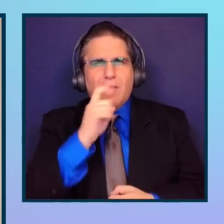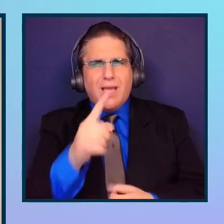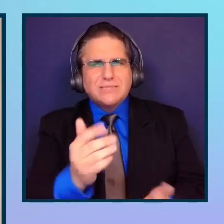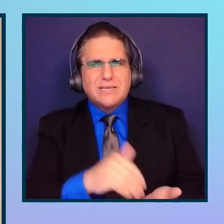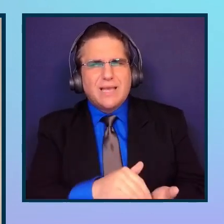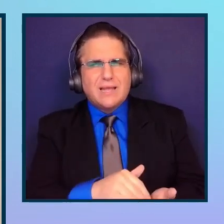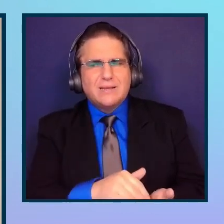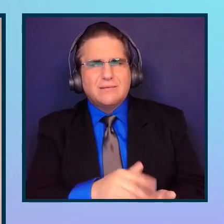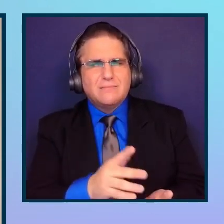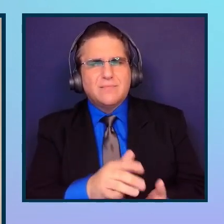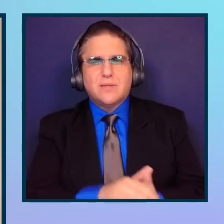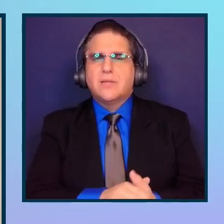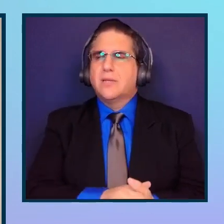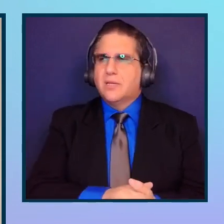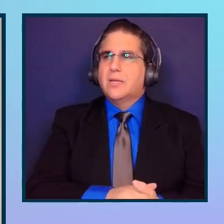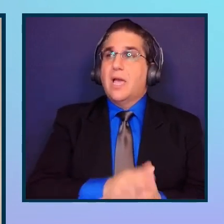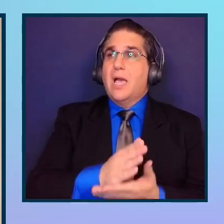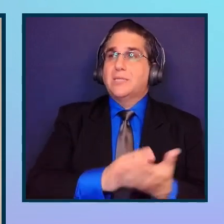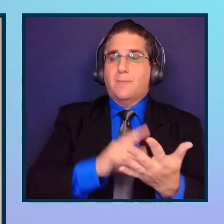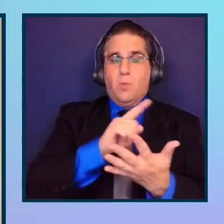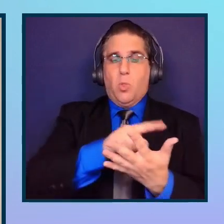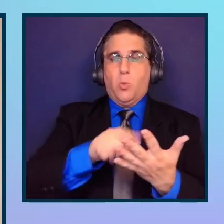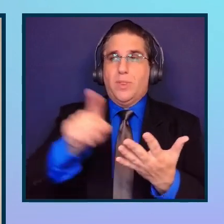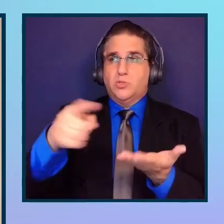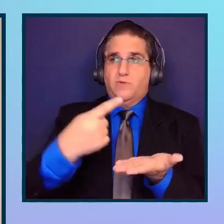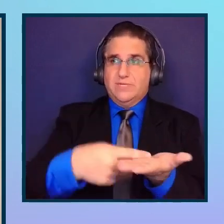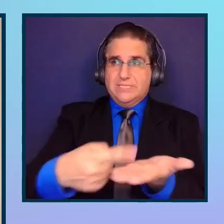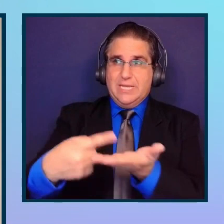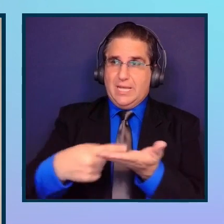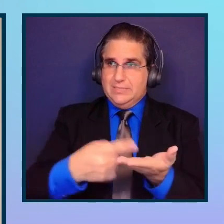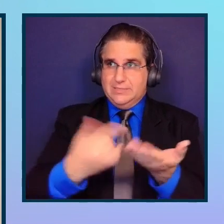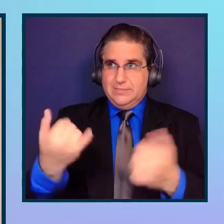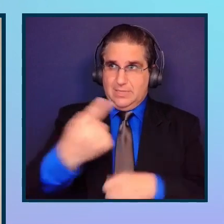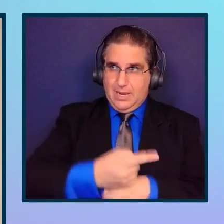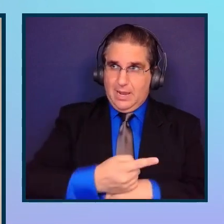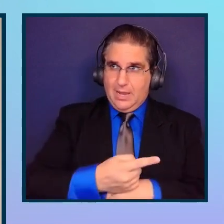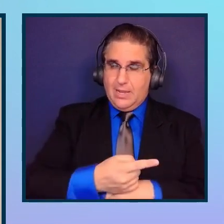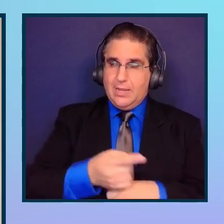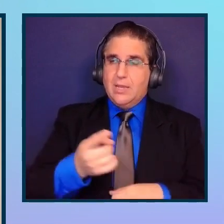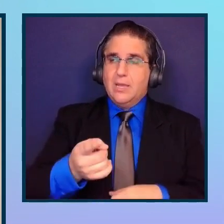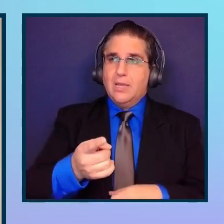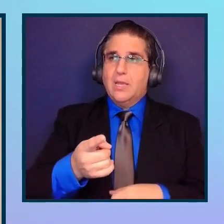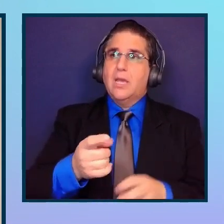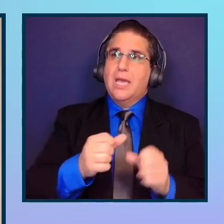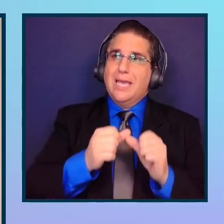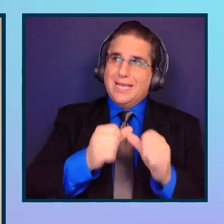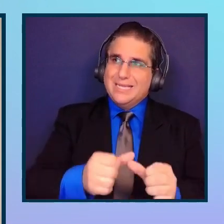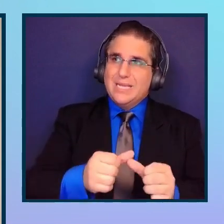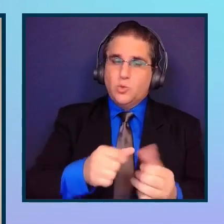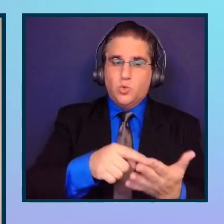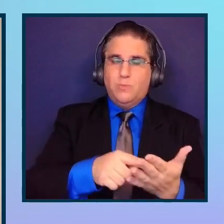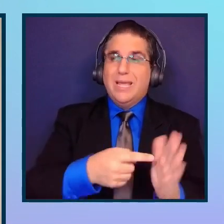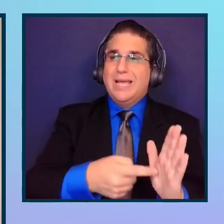Yeah, so some aspects discussed here continue to be demands by senior leaders